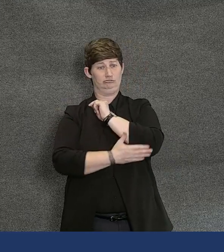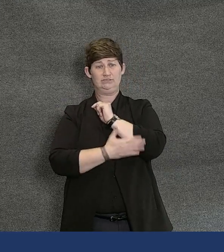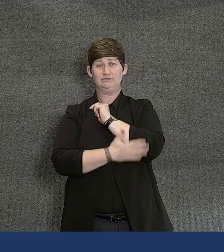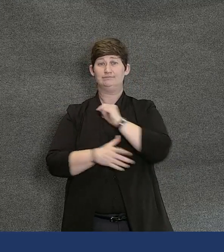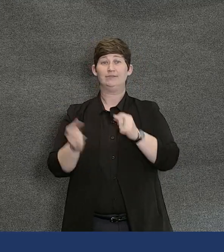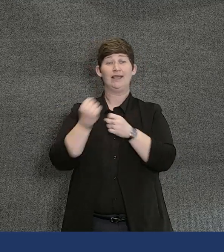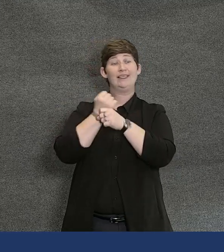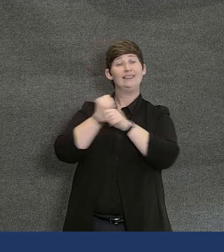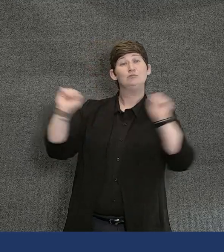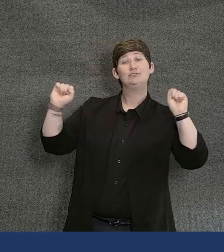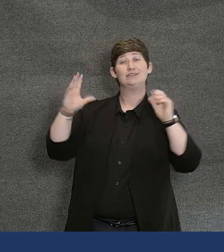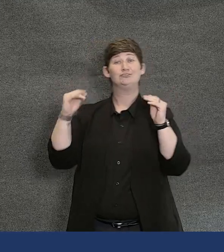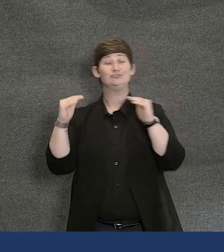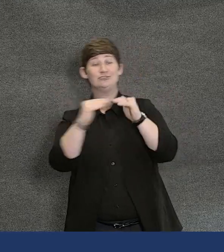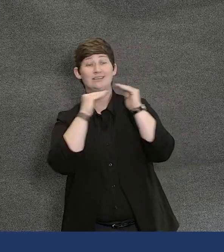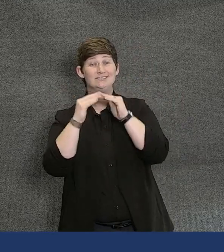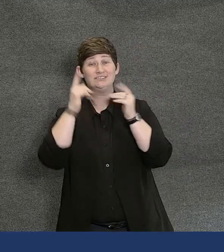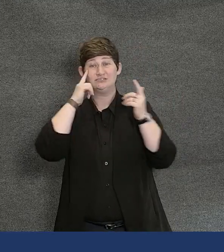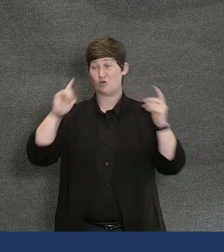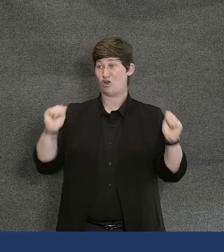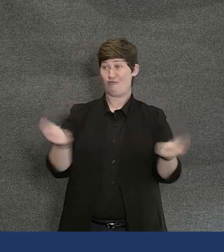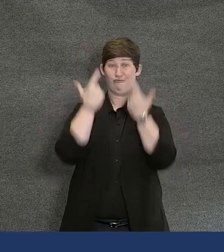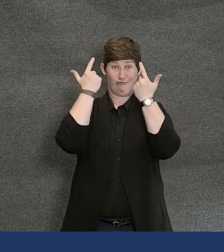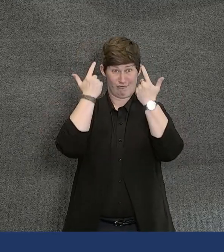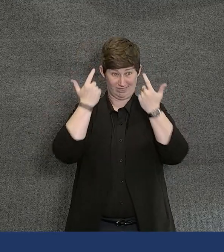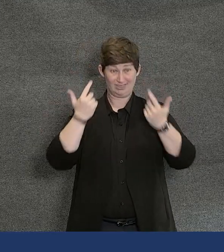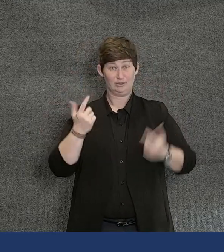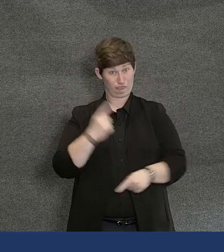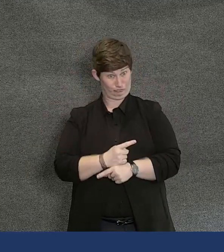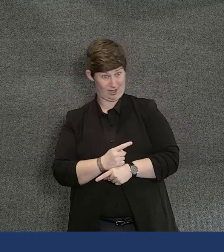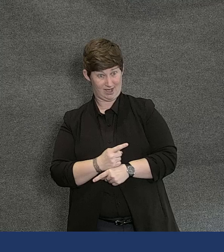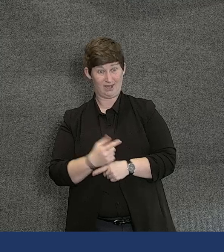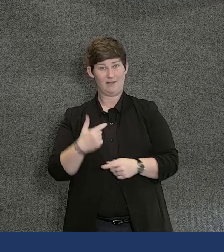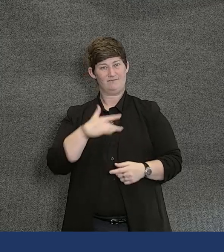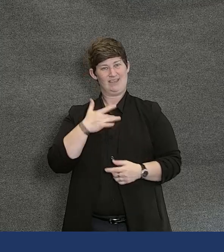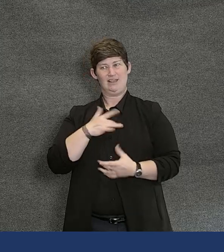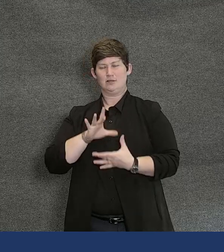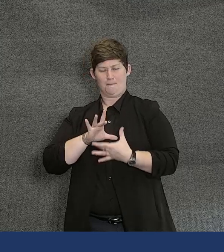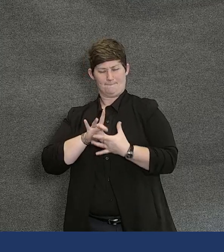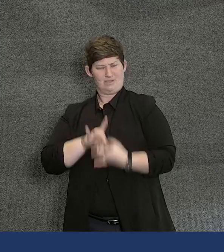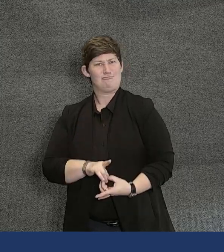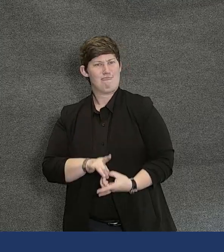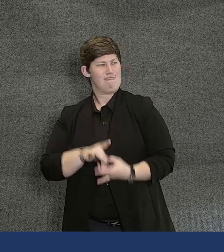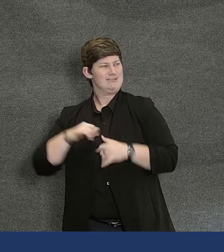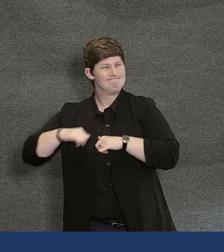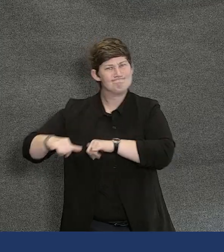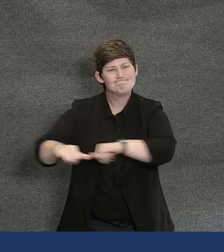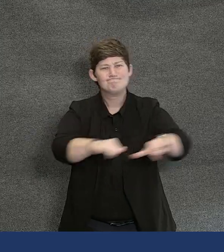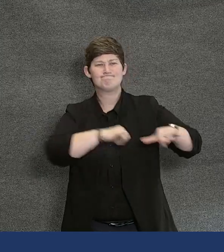All. That's a statement about belonging. It's in the words that we've all heard so many times.